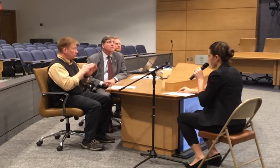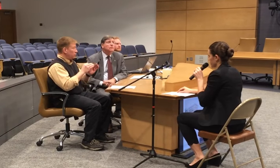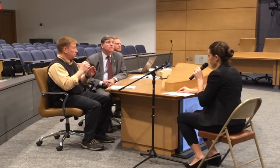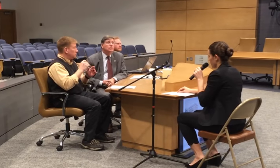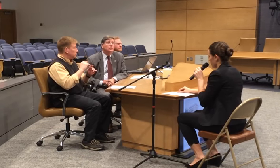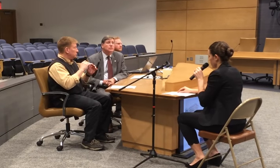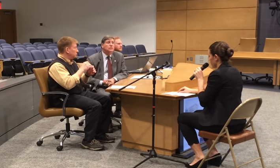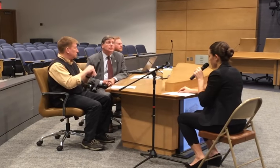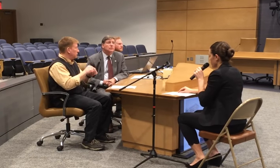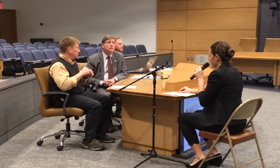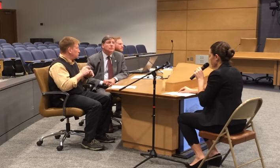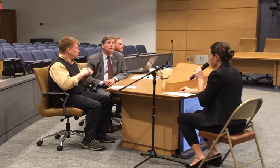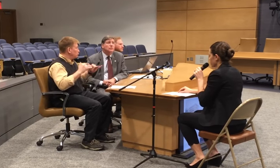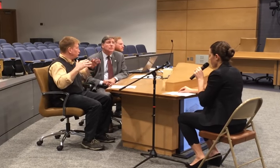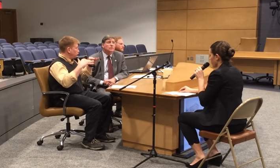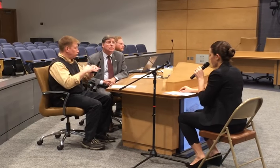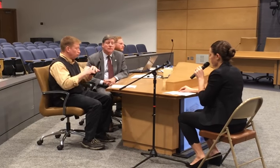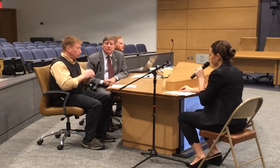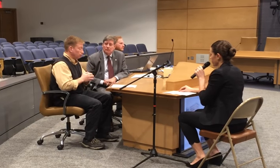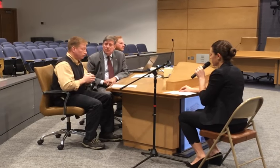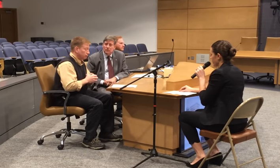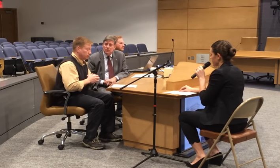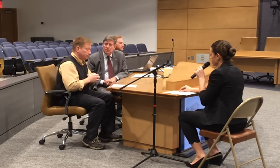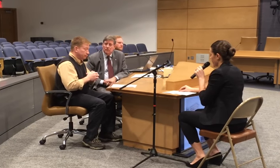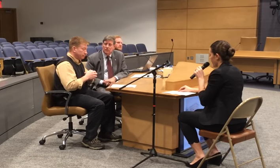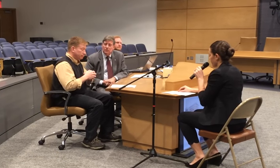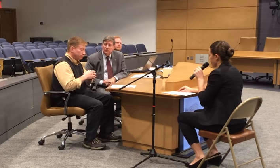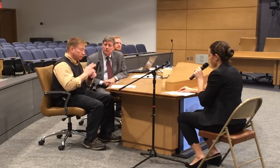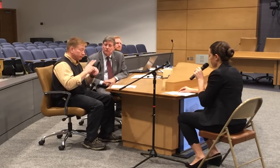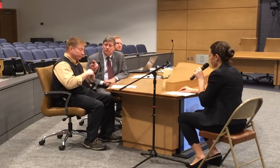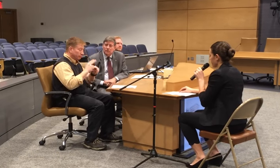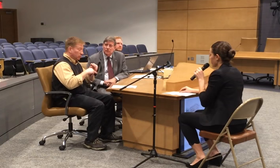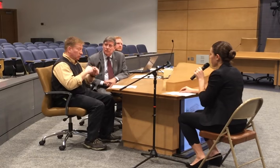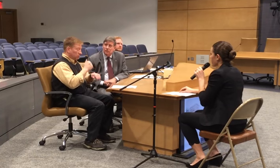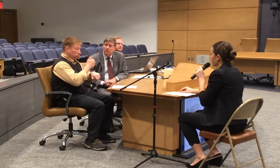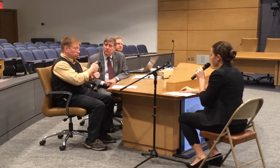of Minnesota would have a free space to gather.